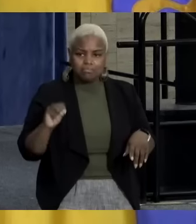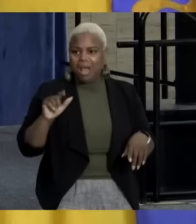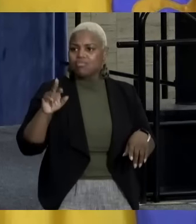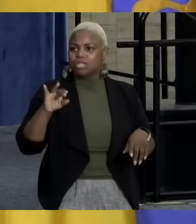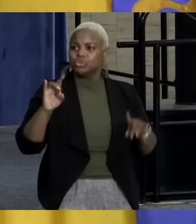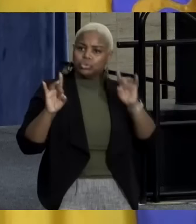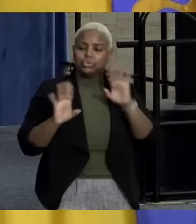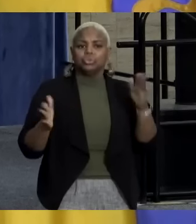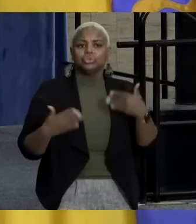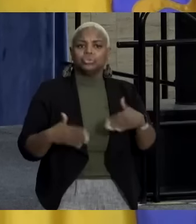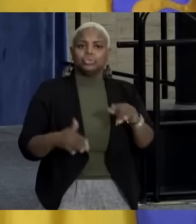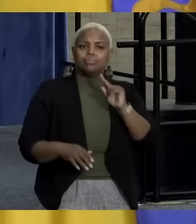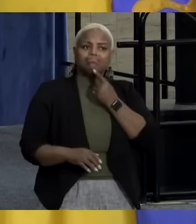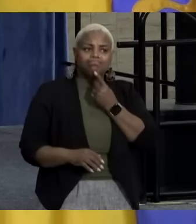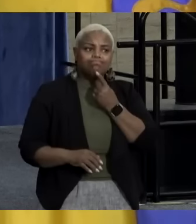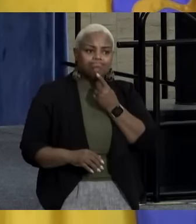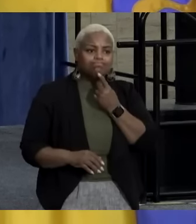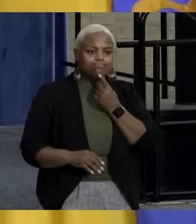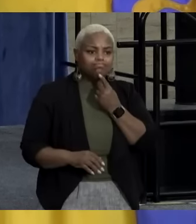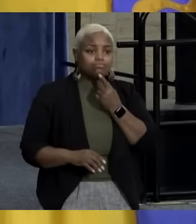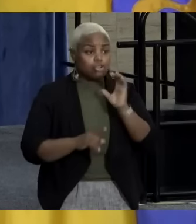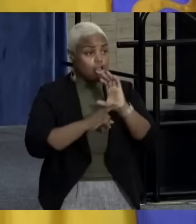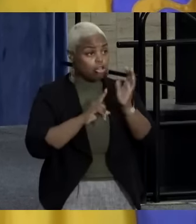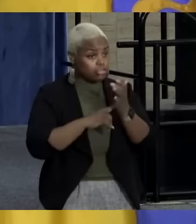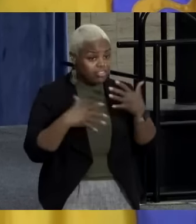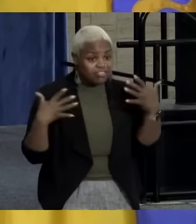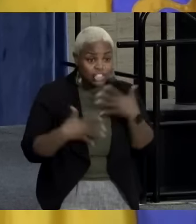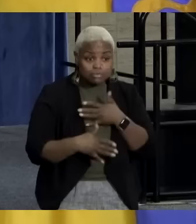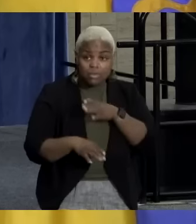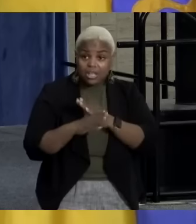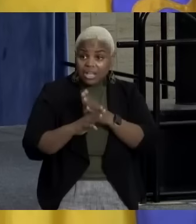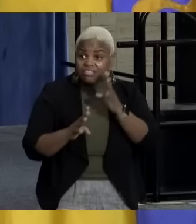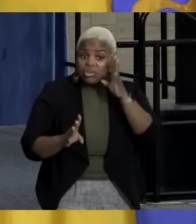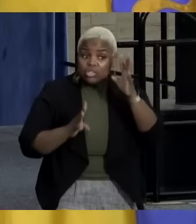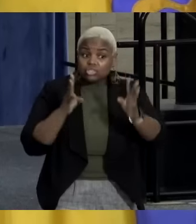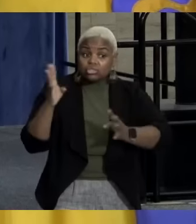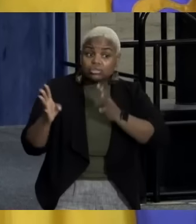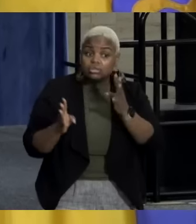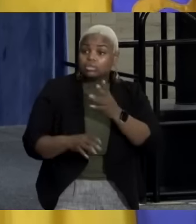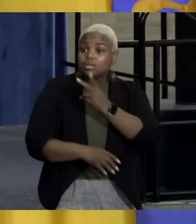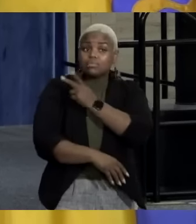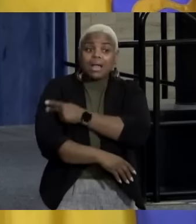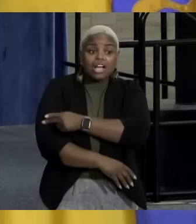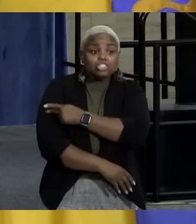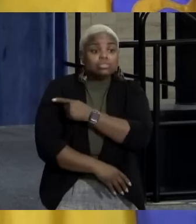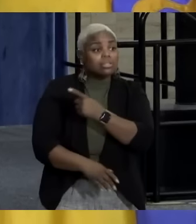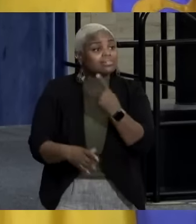a culture of fear that blocks innovation and keeps patients from proven therapies.